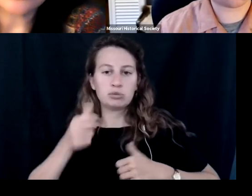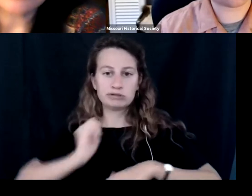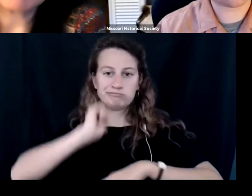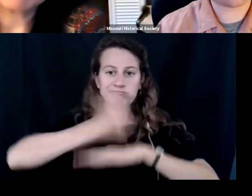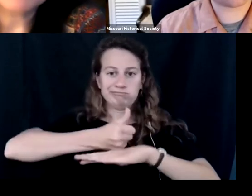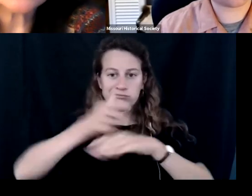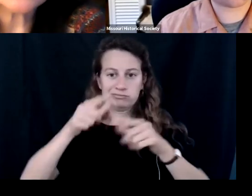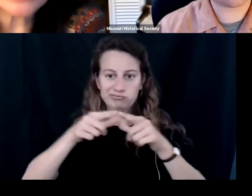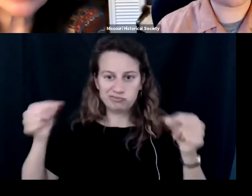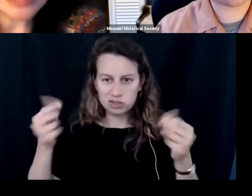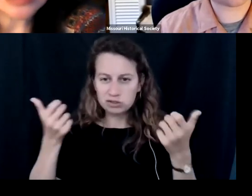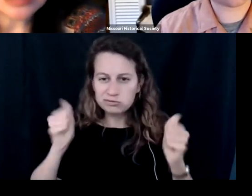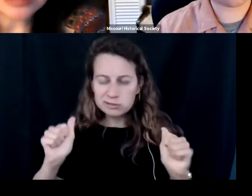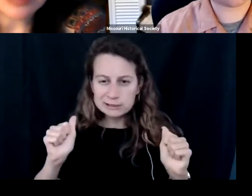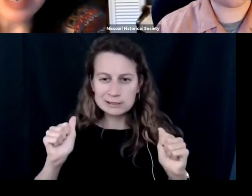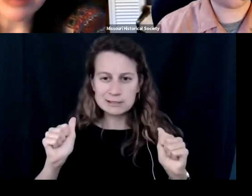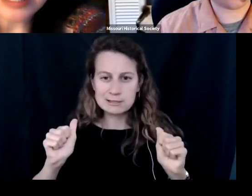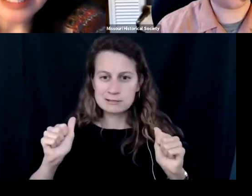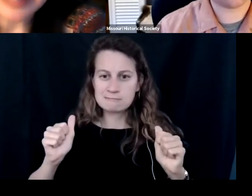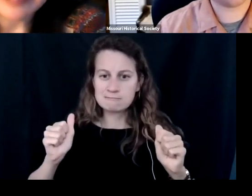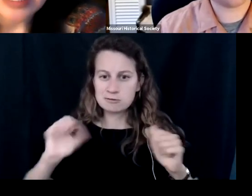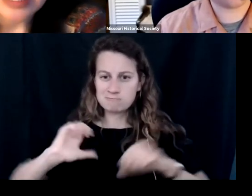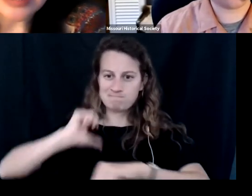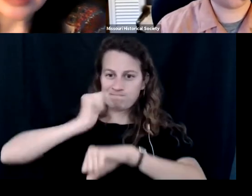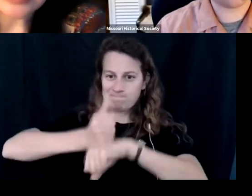her family was in the city and South St. Louis. Both my parents